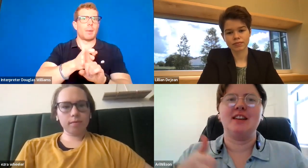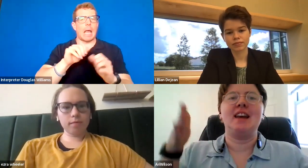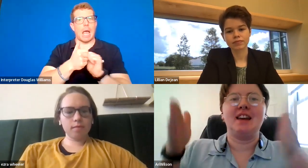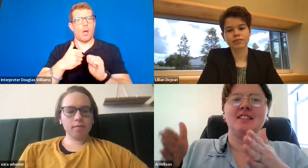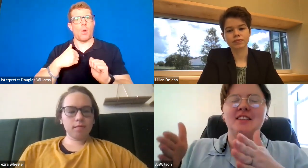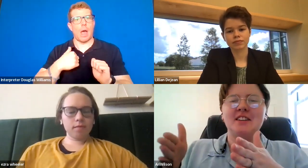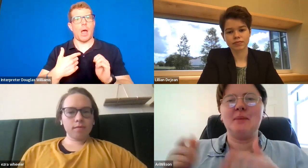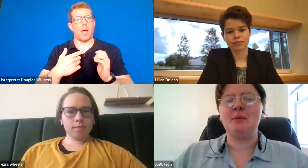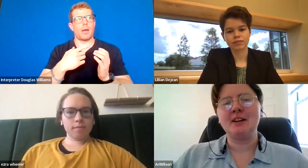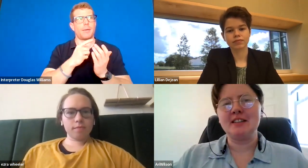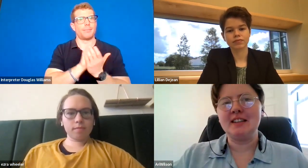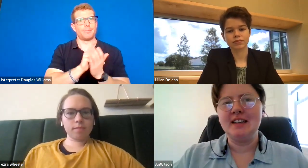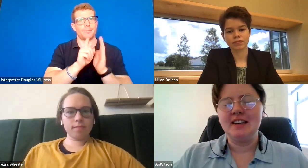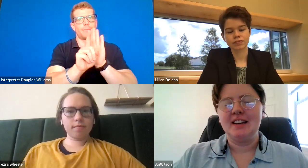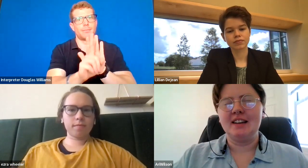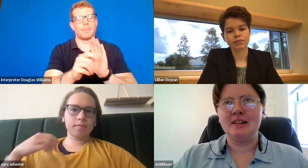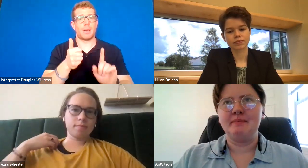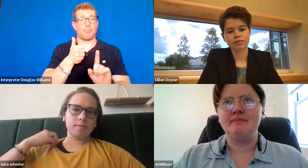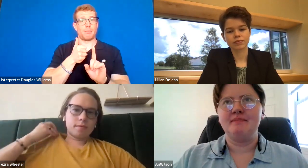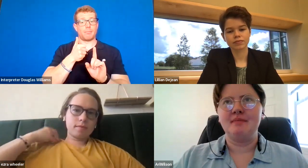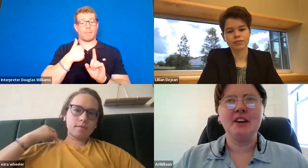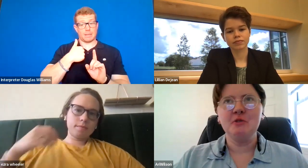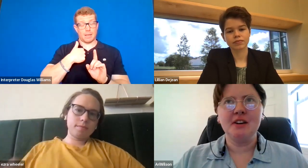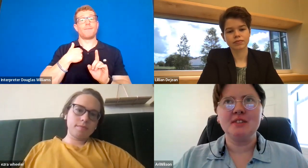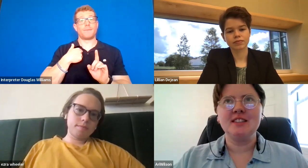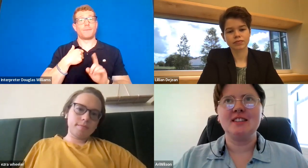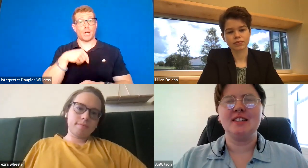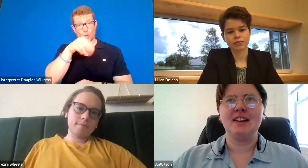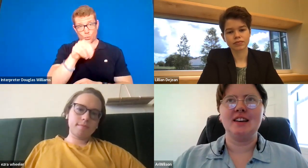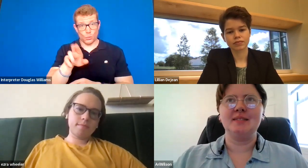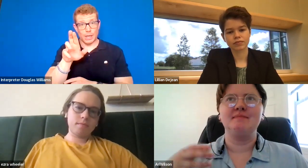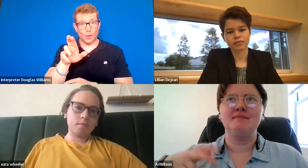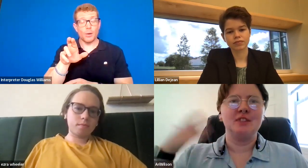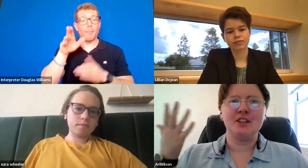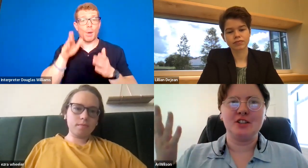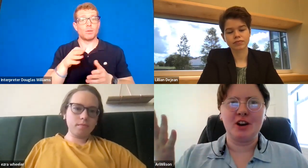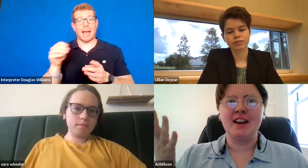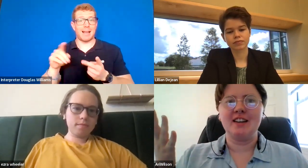And this is a stable person. I knew I was not straight.